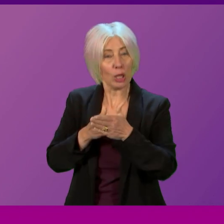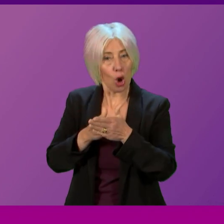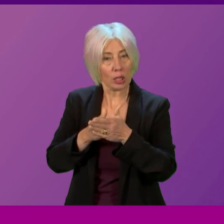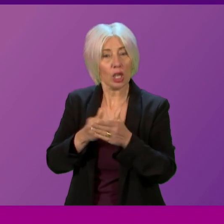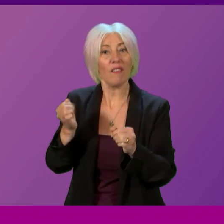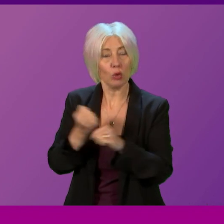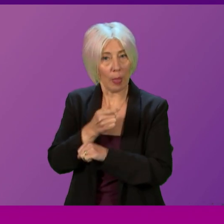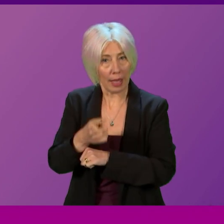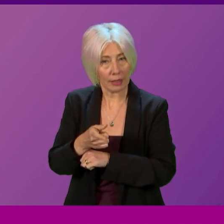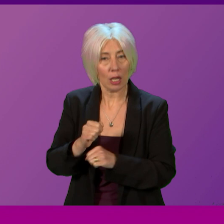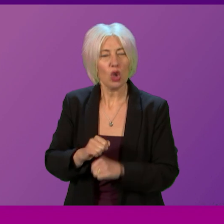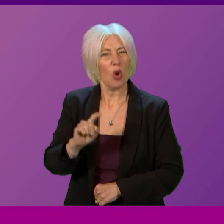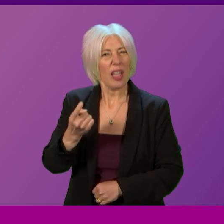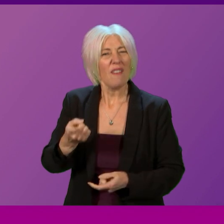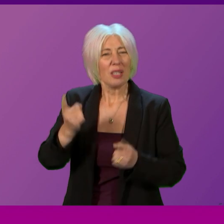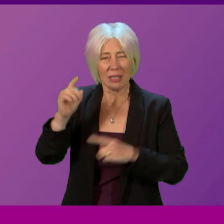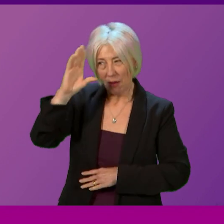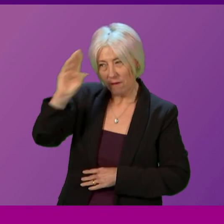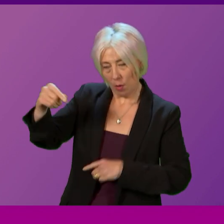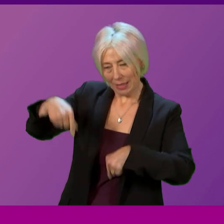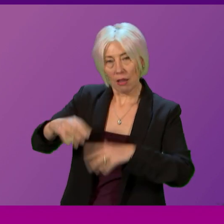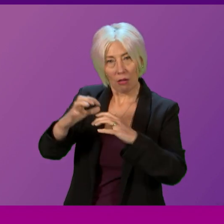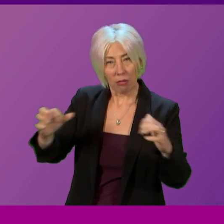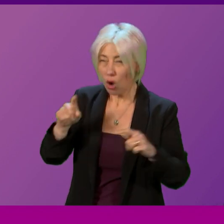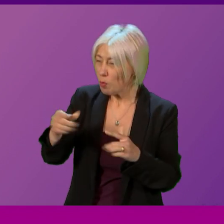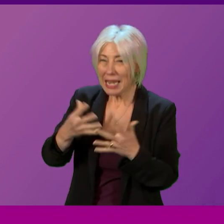Can the First Minister inform the Parliament whether she has had any indication from the